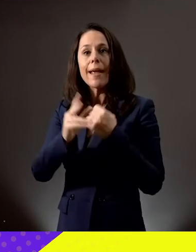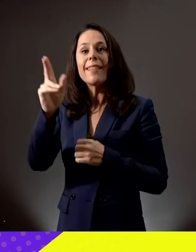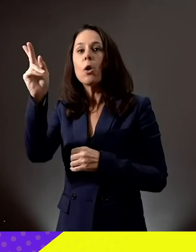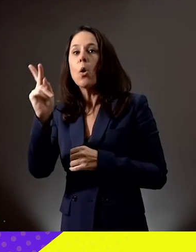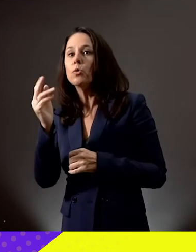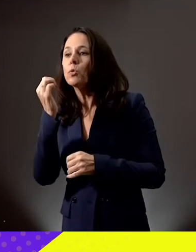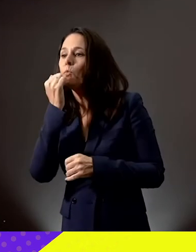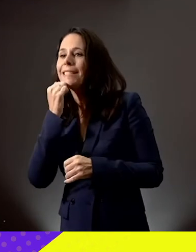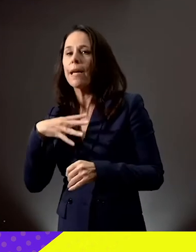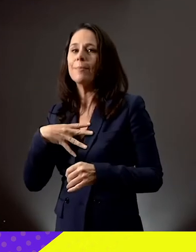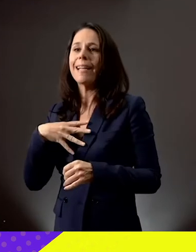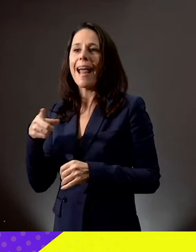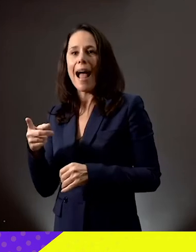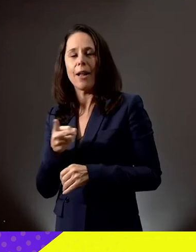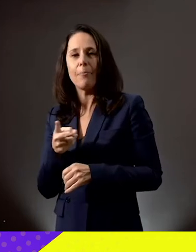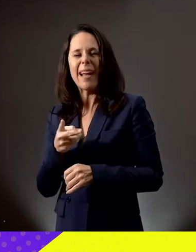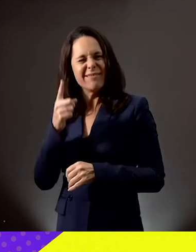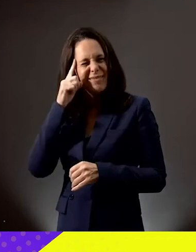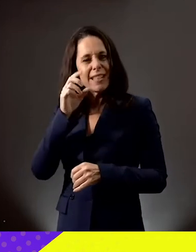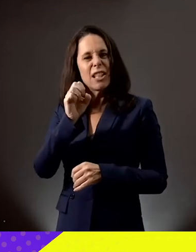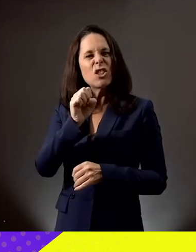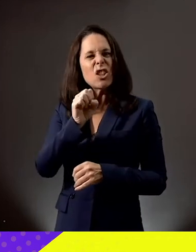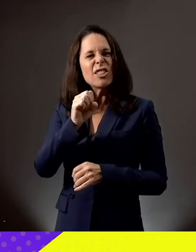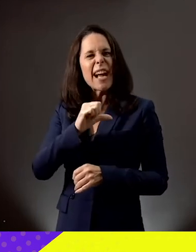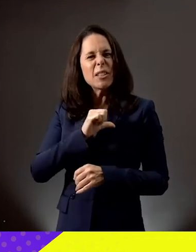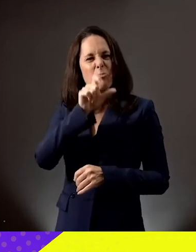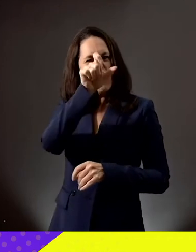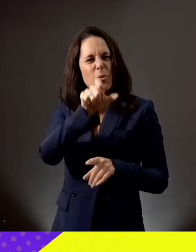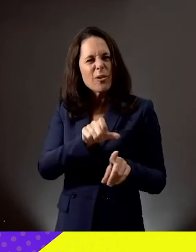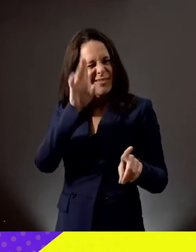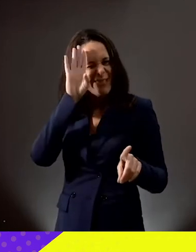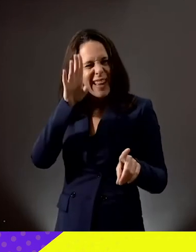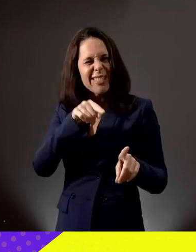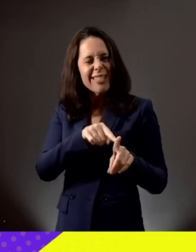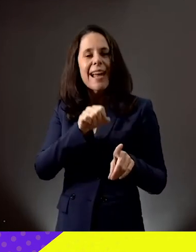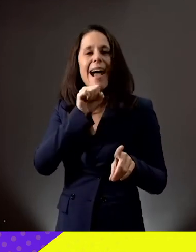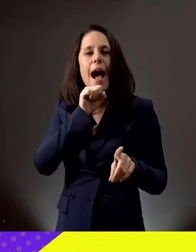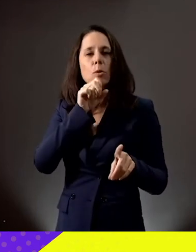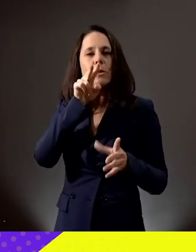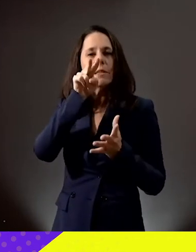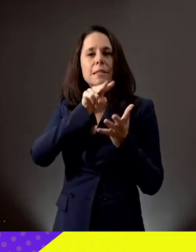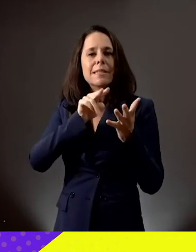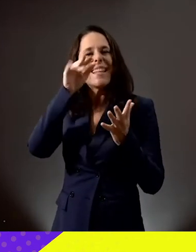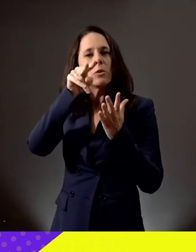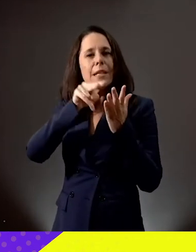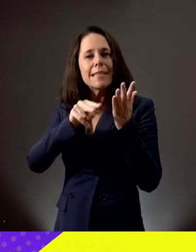Sacha de Boer, whom you'll know as a former news presenter... and a very talented photographer...